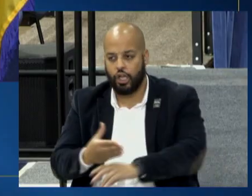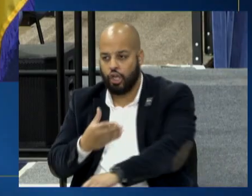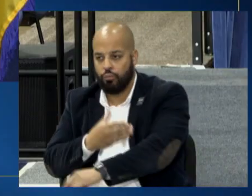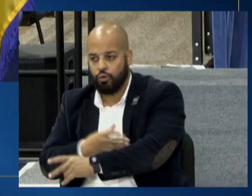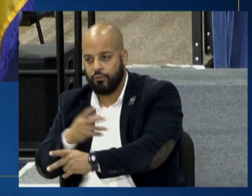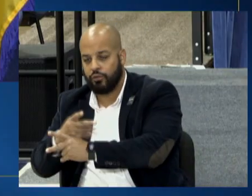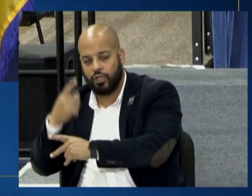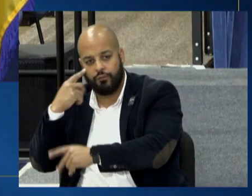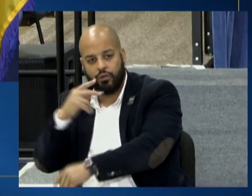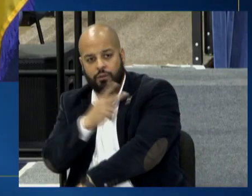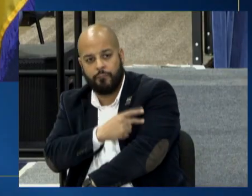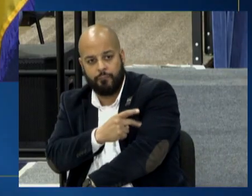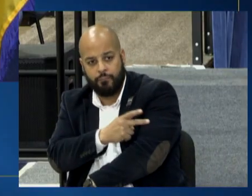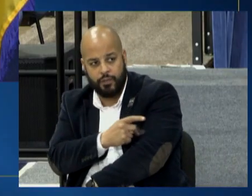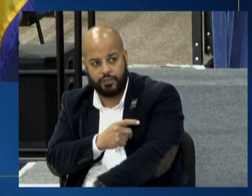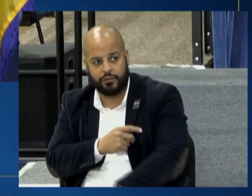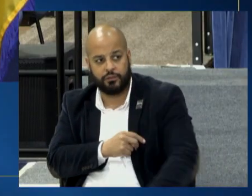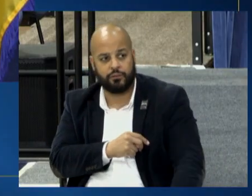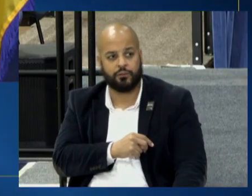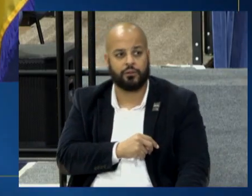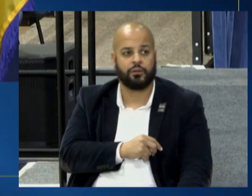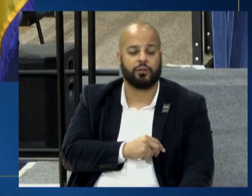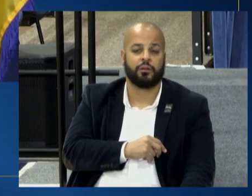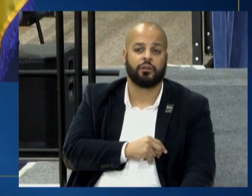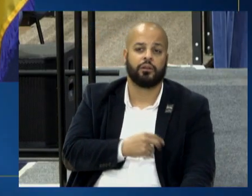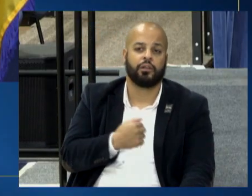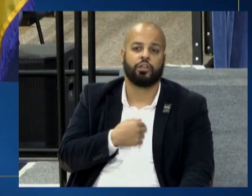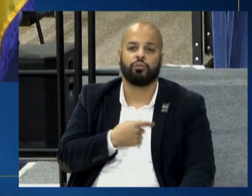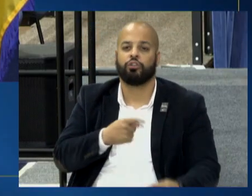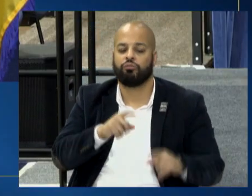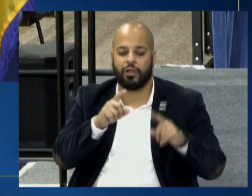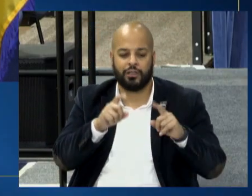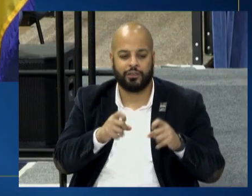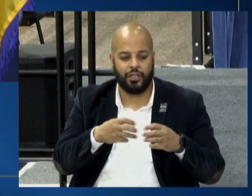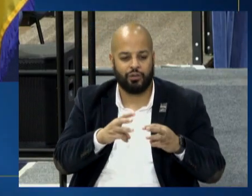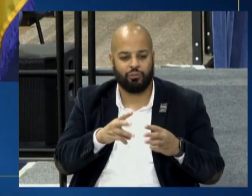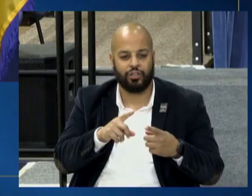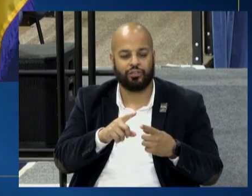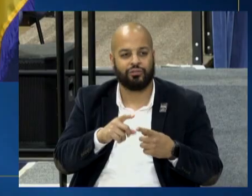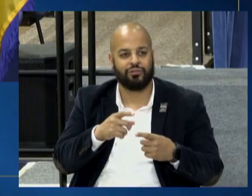Turning back to oncology. Testing ways to improve oncology care through alternative payment models